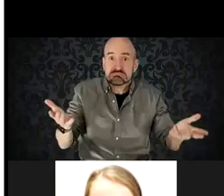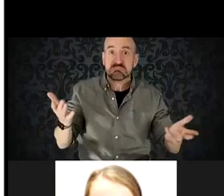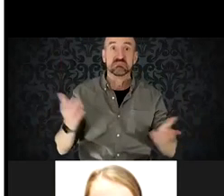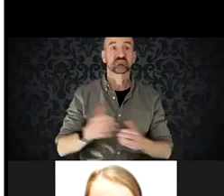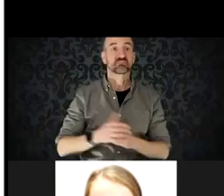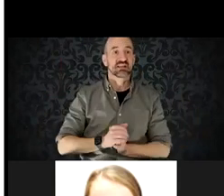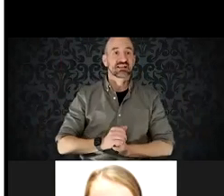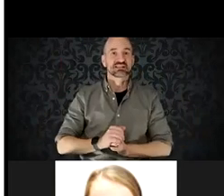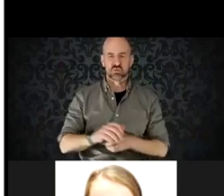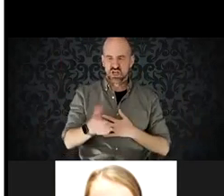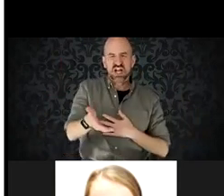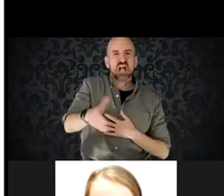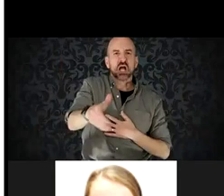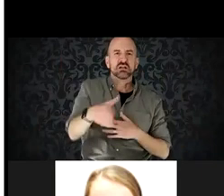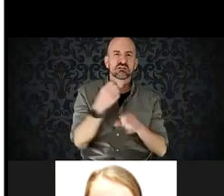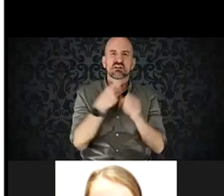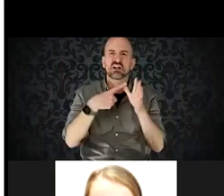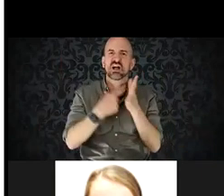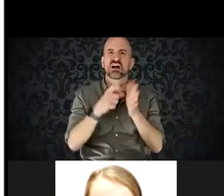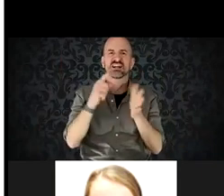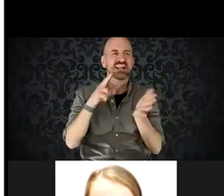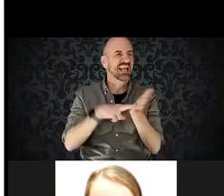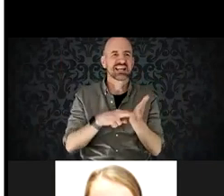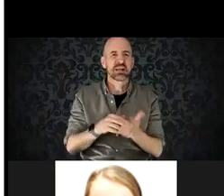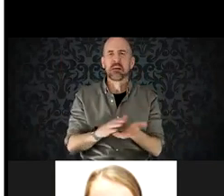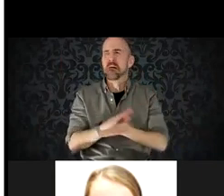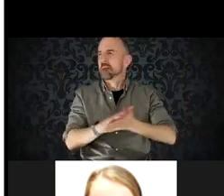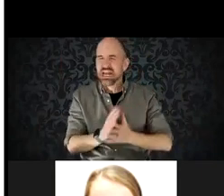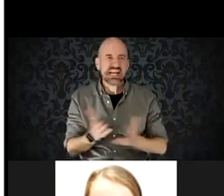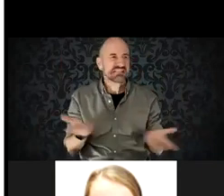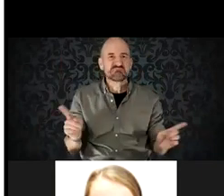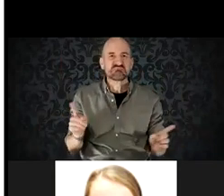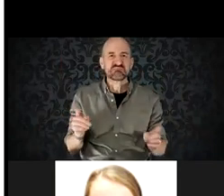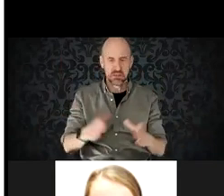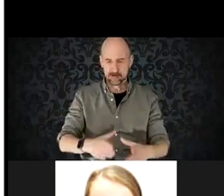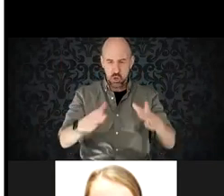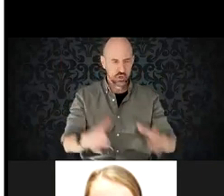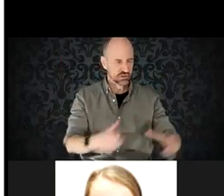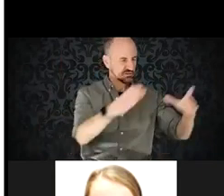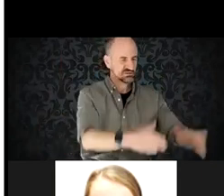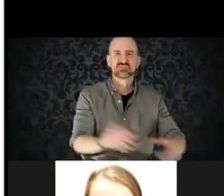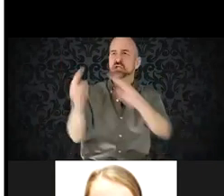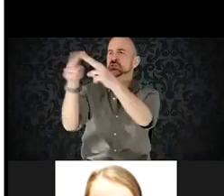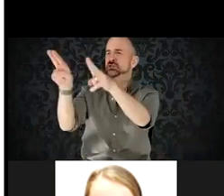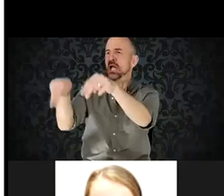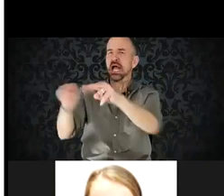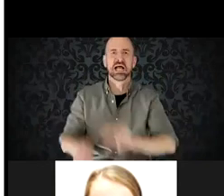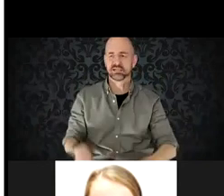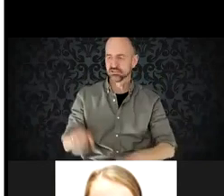help reduce levels of obesity, the increased physical activity, and improve mental health. The word garden makes us think of fulfilled